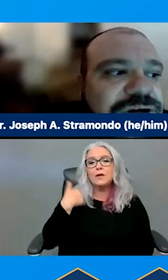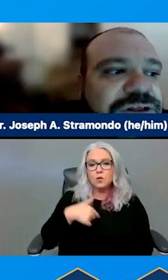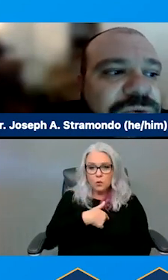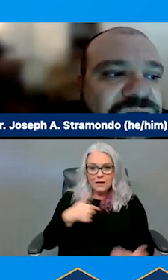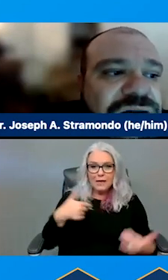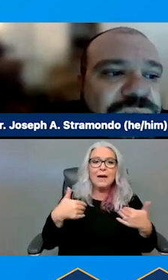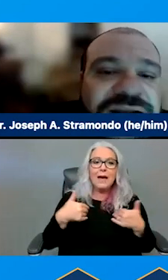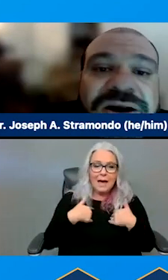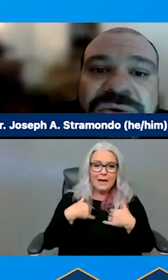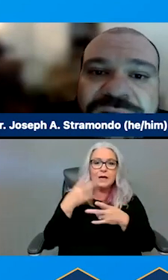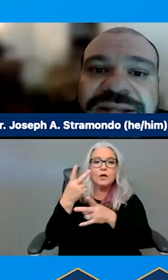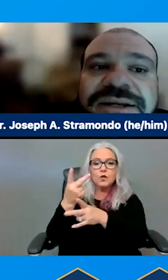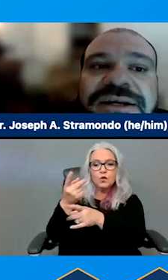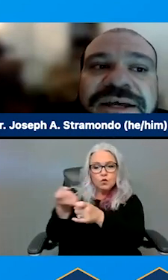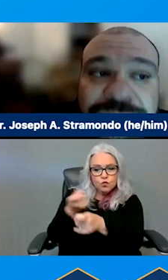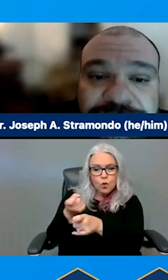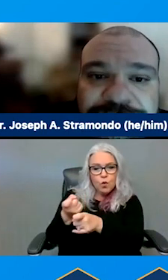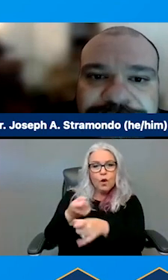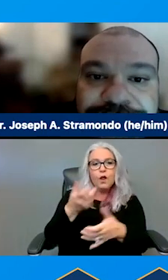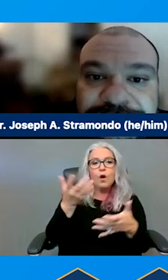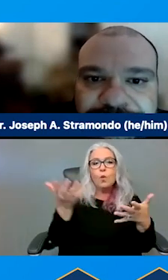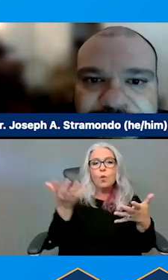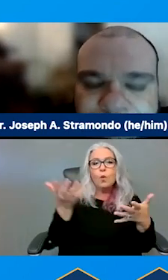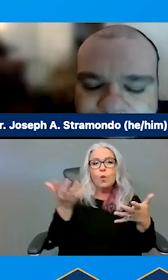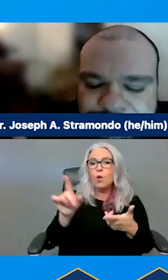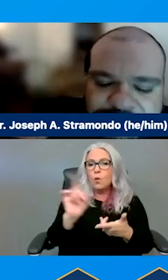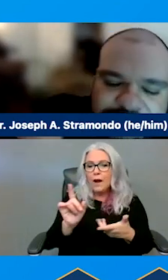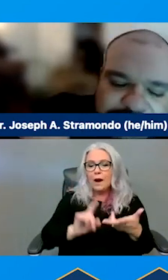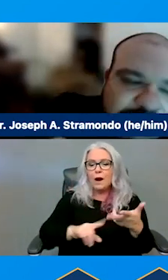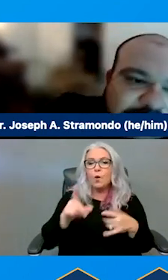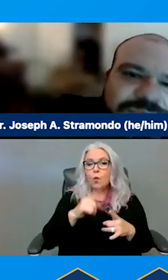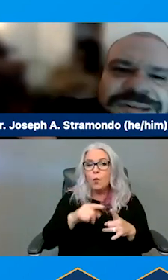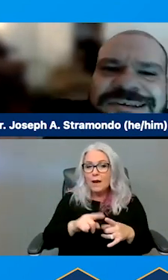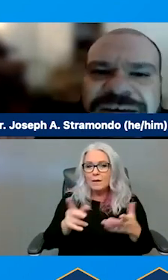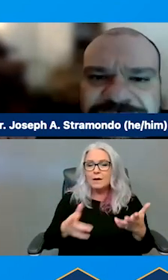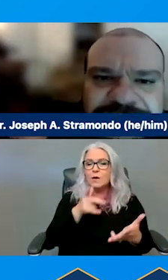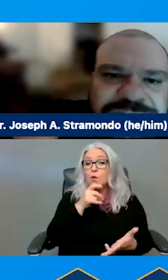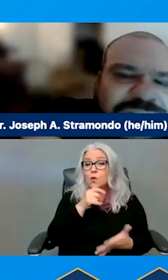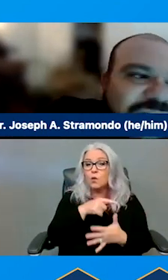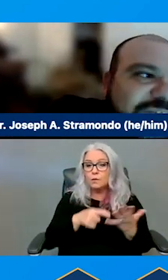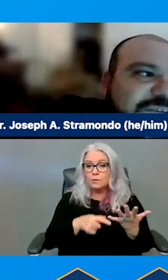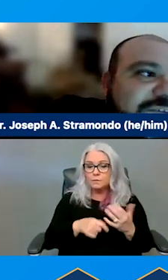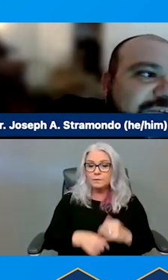control over the what, where, when, and who. Okay. So what does this have to do with